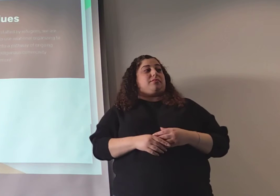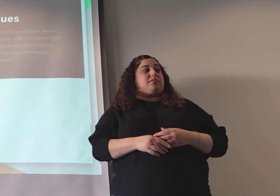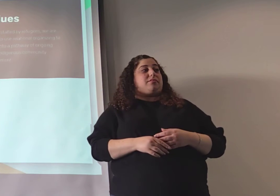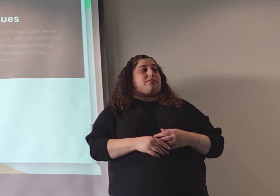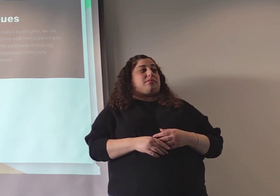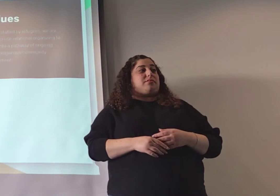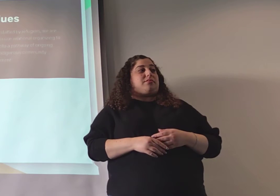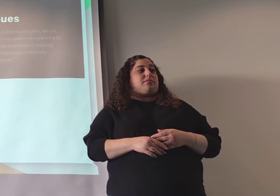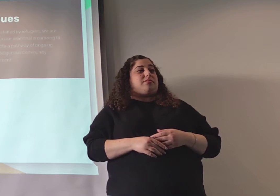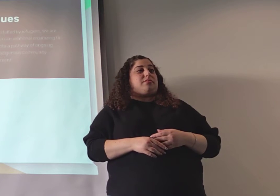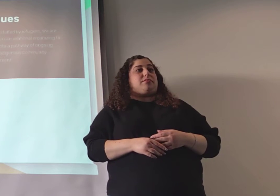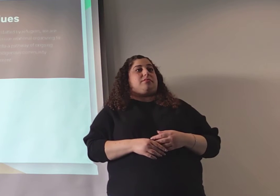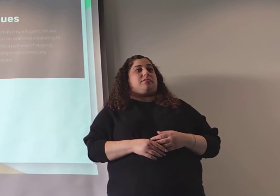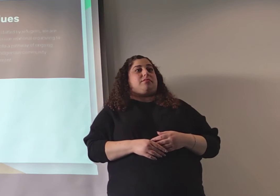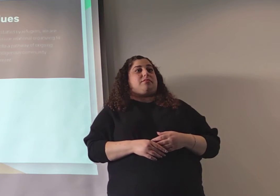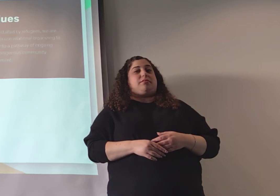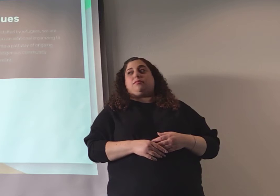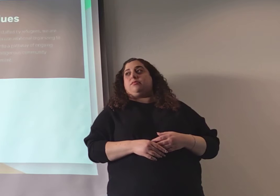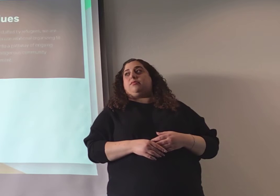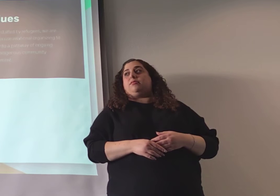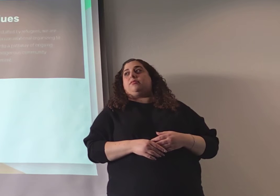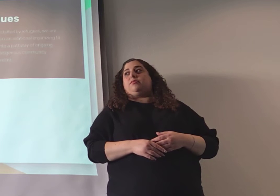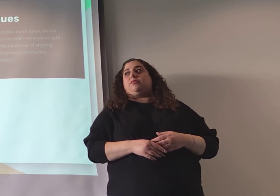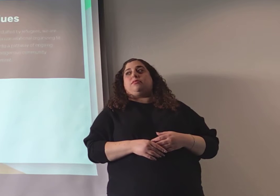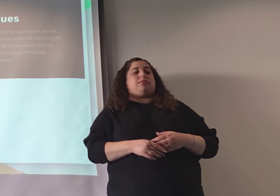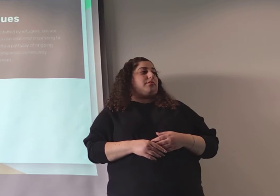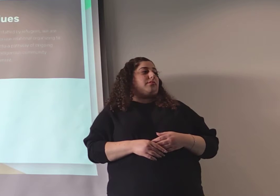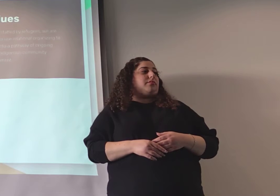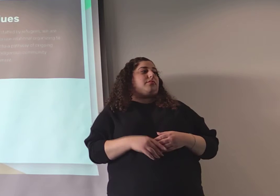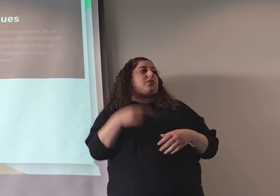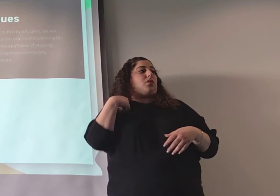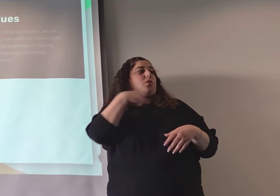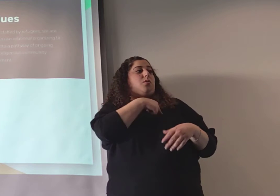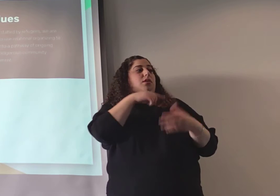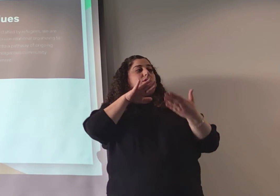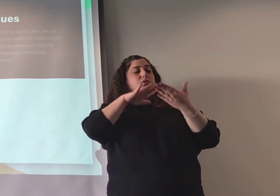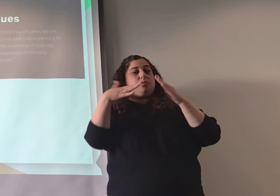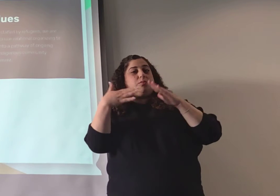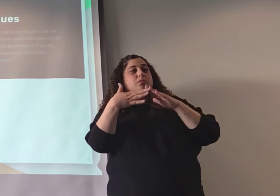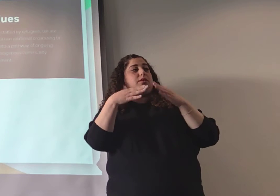organization to bring the community into a pathway of ongoing engagement and indigenous